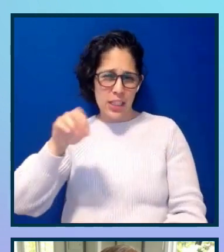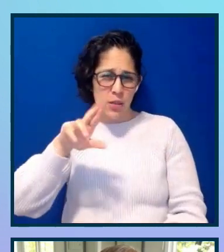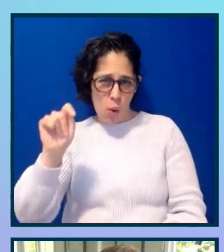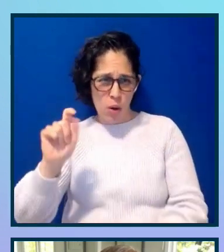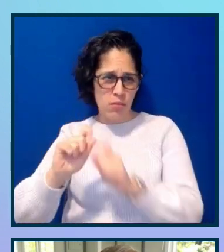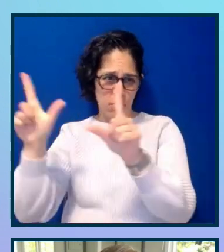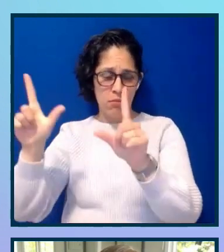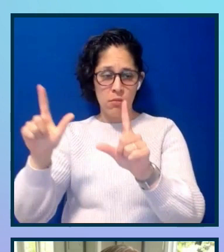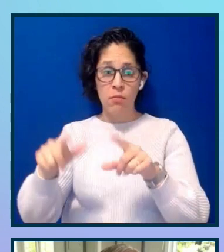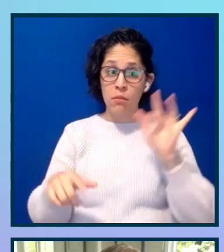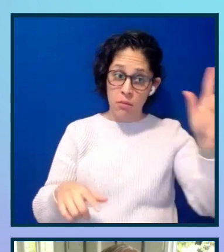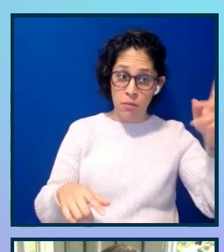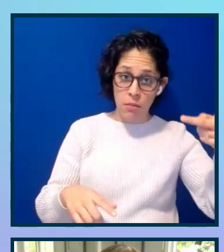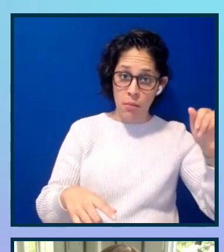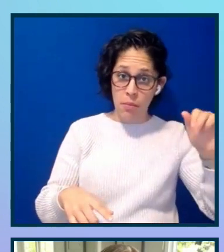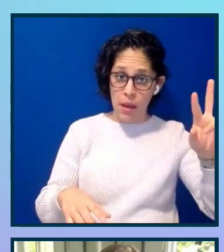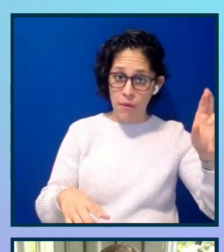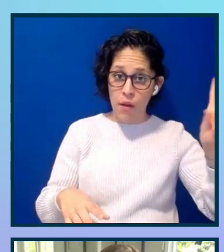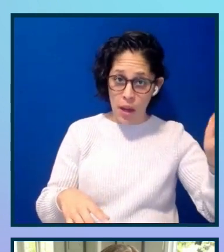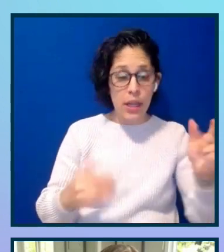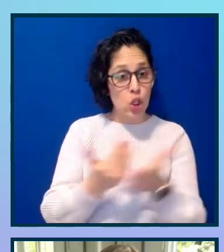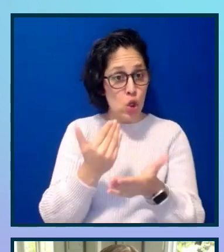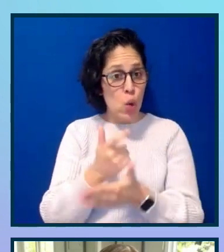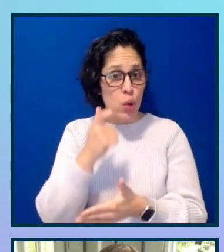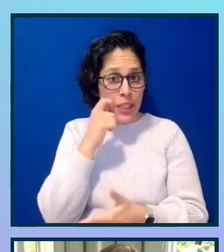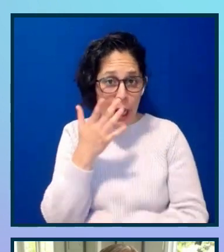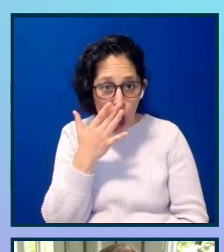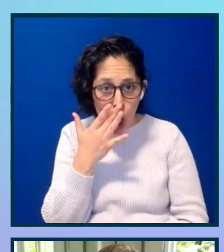Pivot, new ethnicity, export.